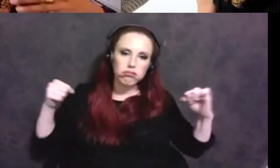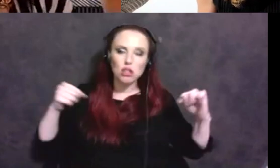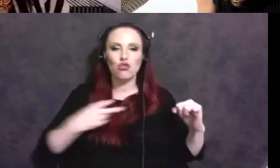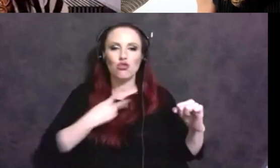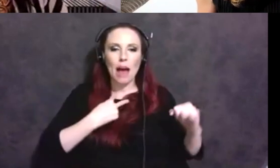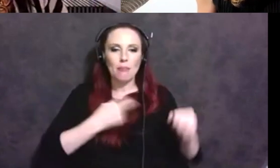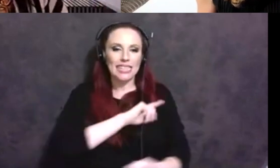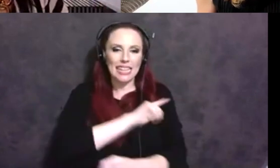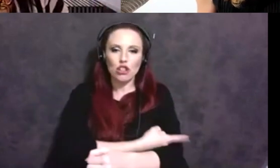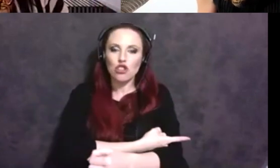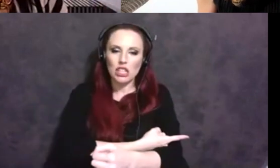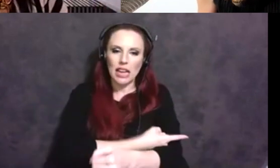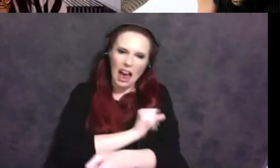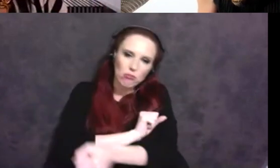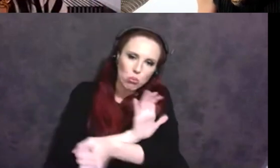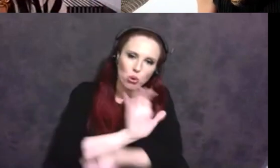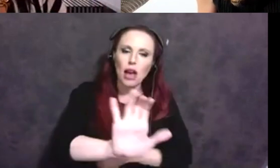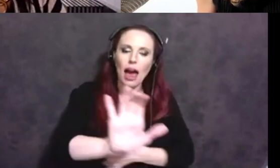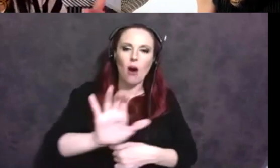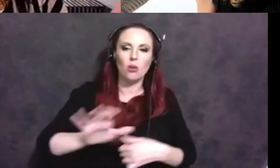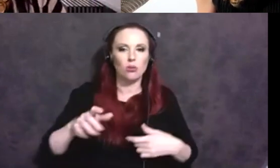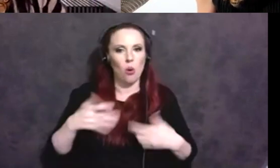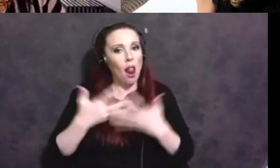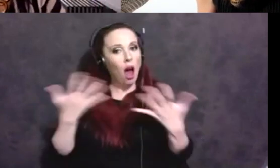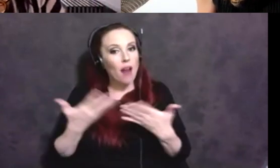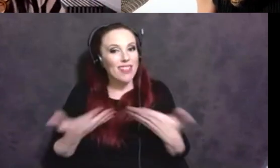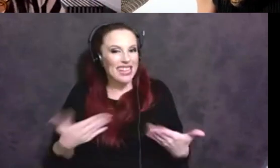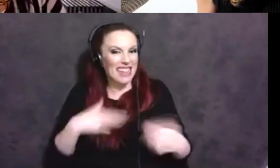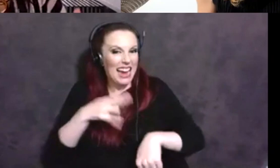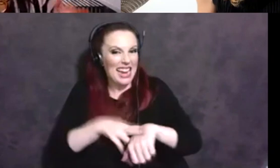know listening to music helps send vibrations to the body that unearths the trapped energy